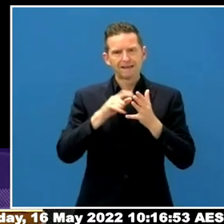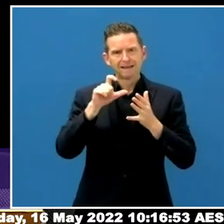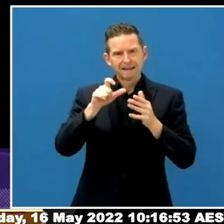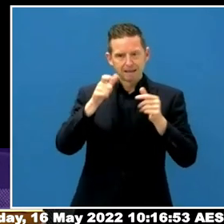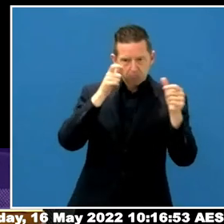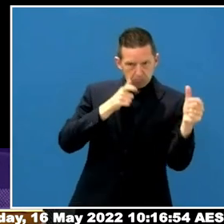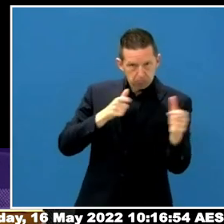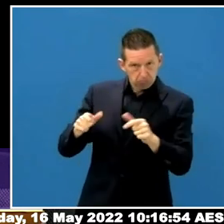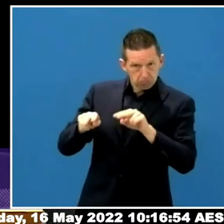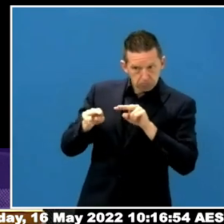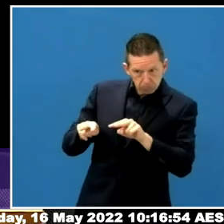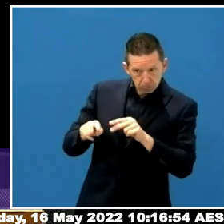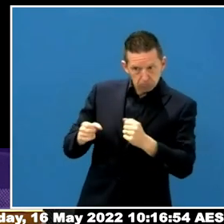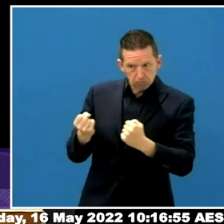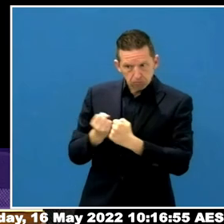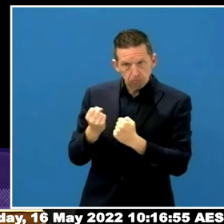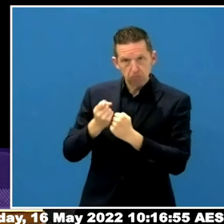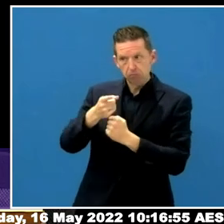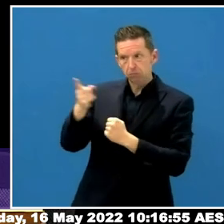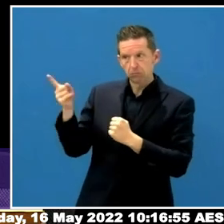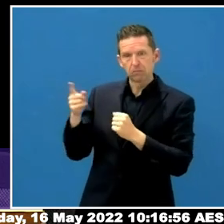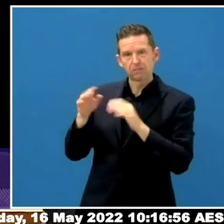disability service providers such as Afford.